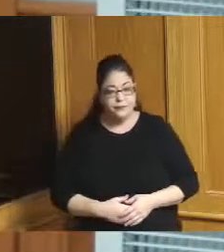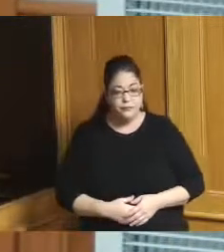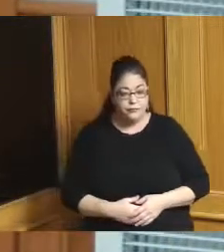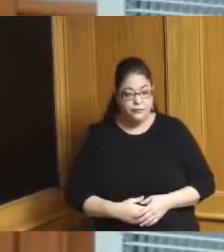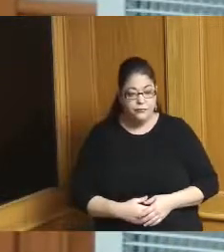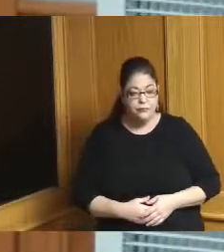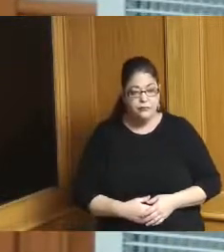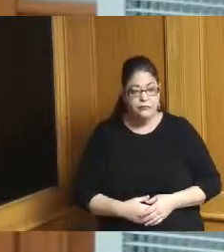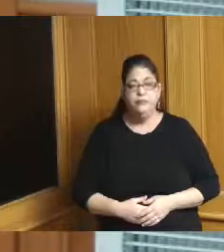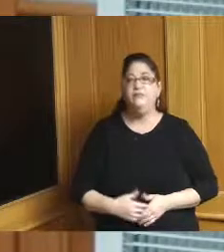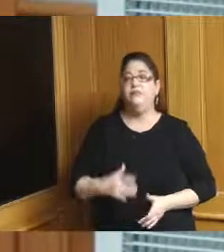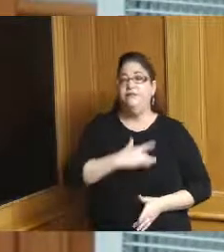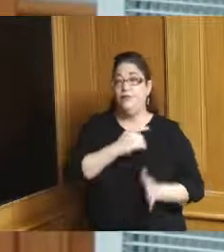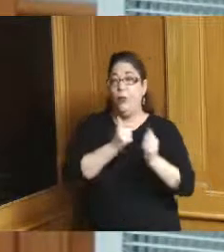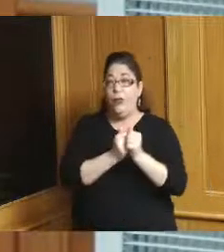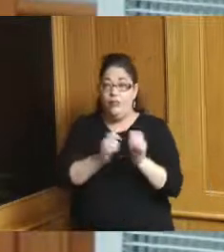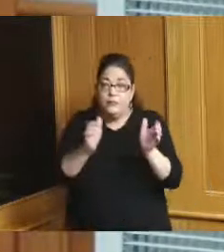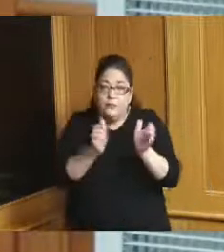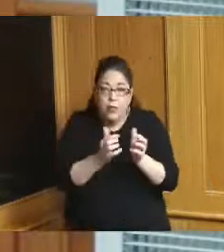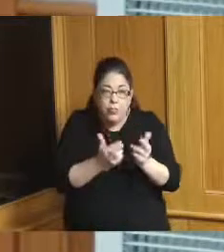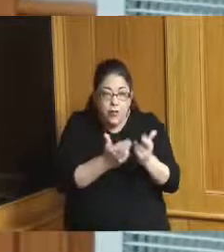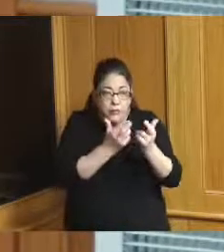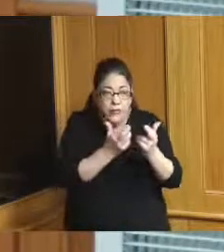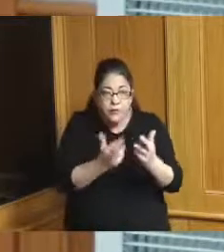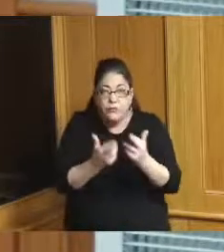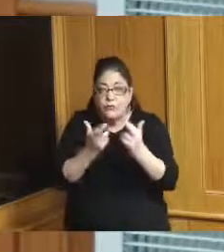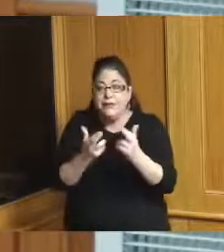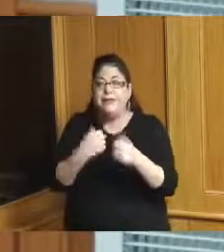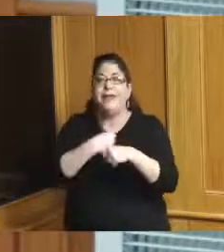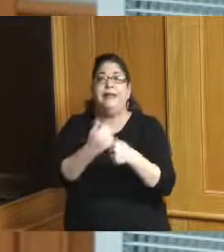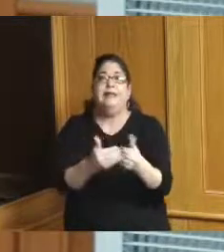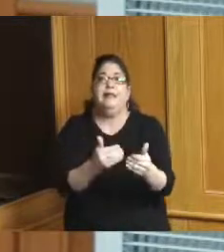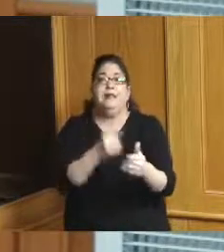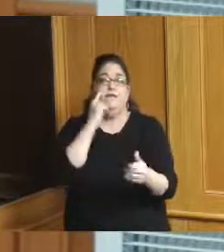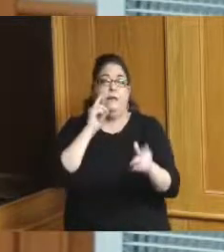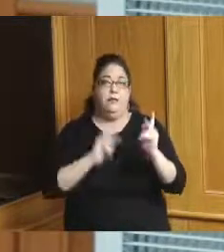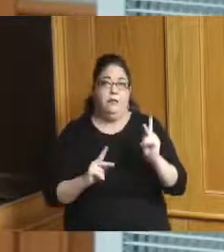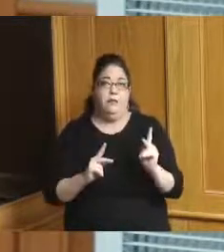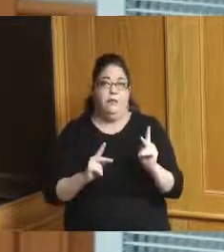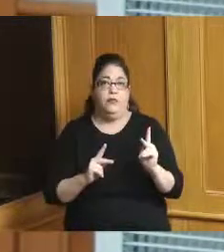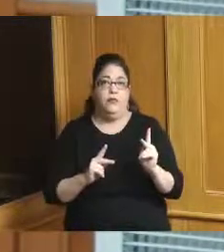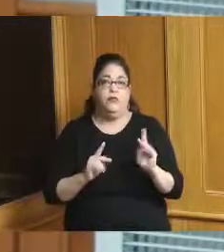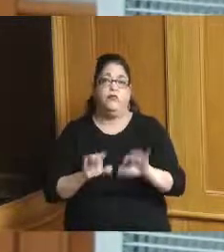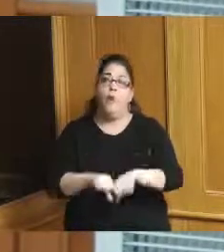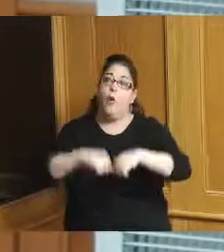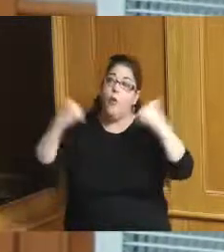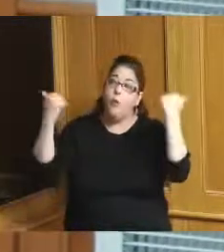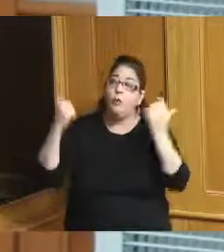recommendations where we're we're making it easy for people to talk in places where they're safe